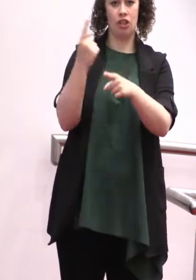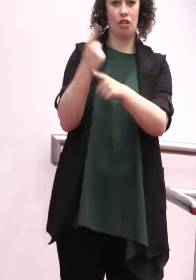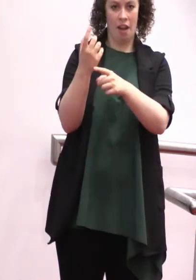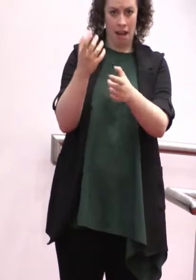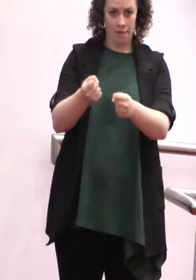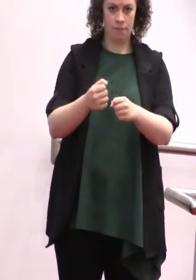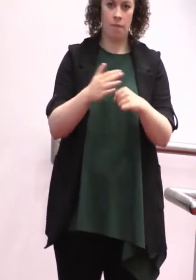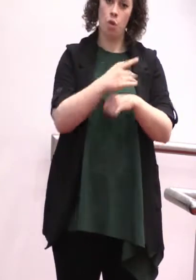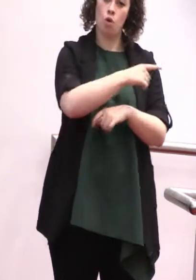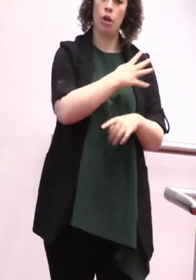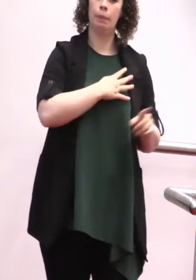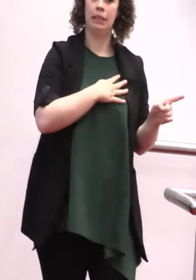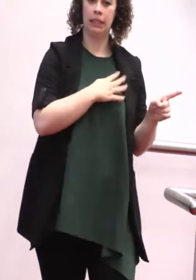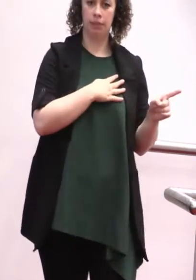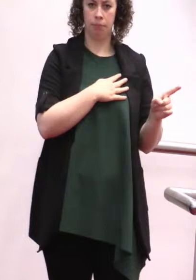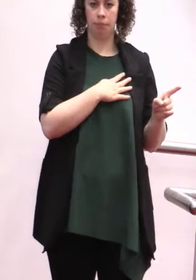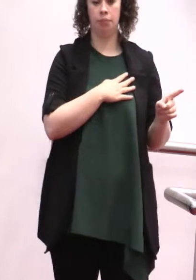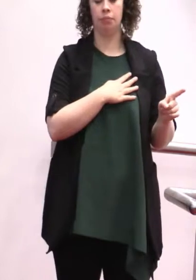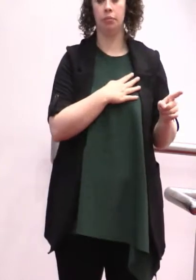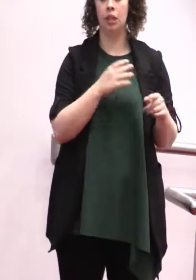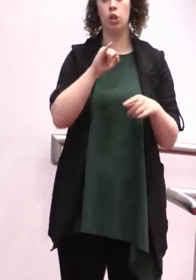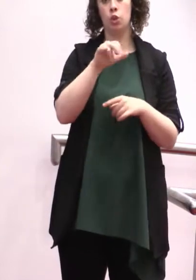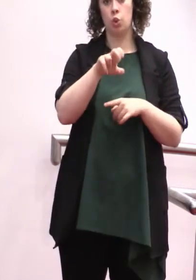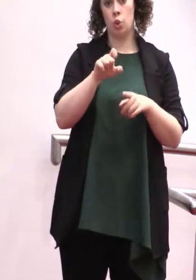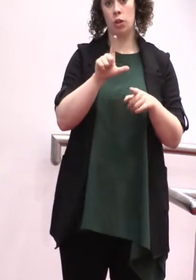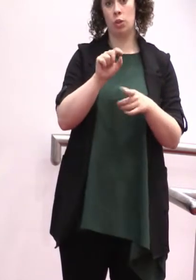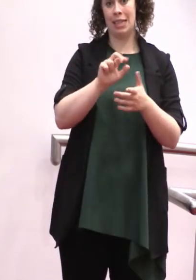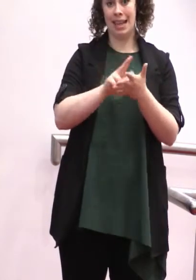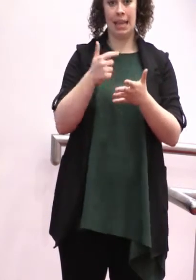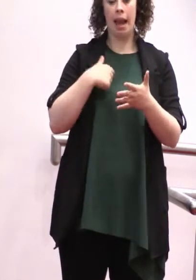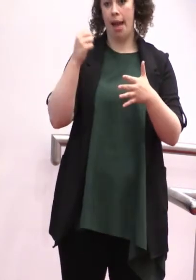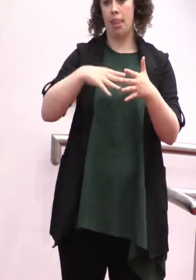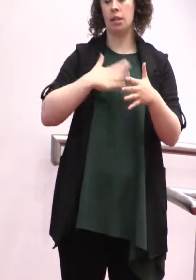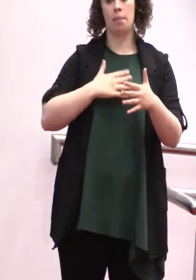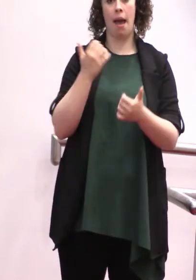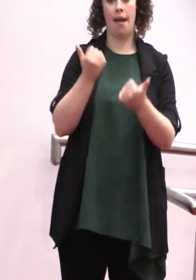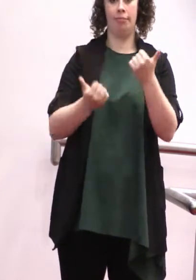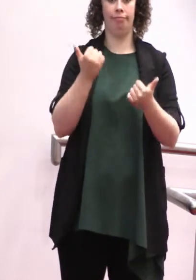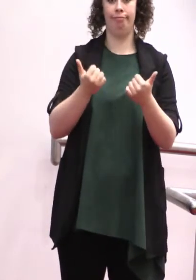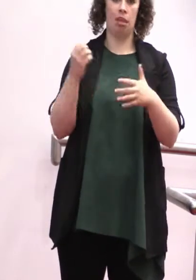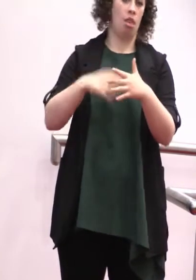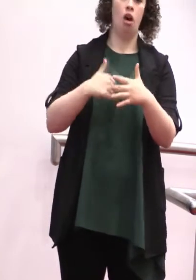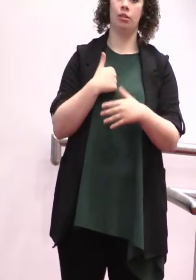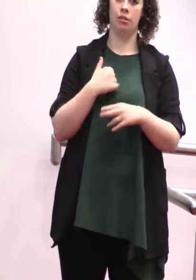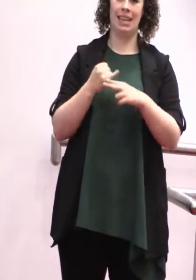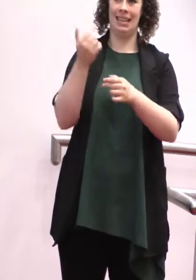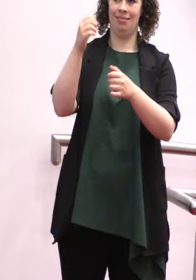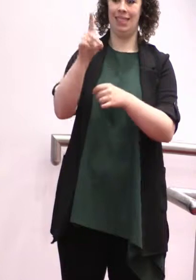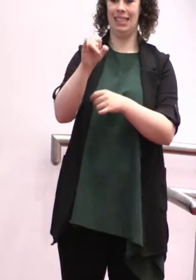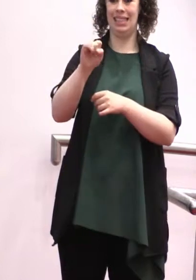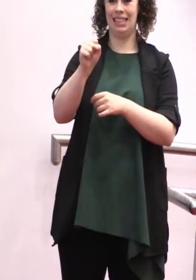In doing the same year, I lost the case and the district court.